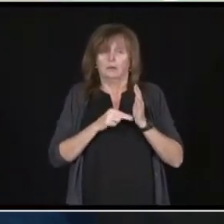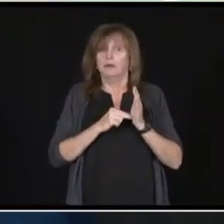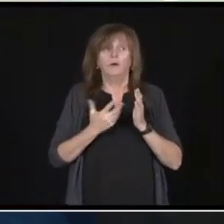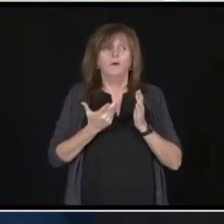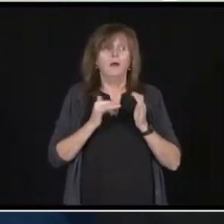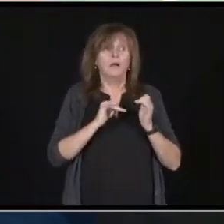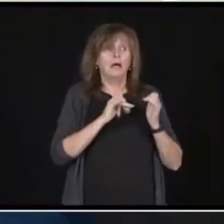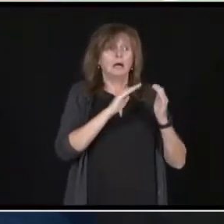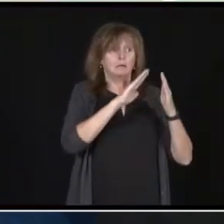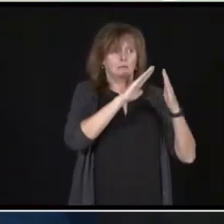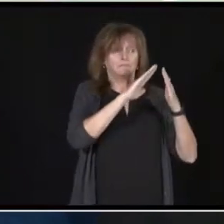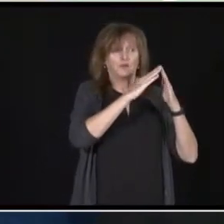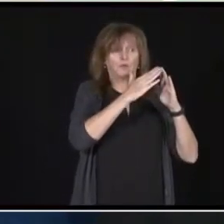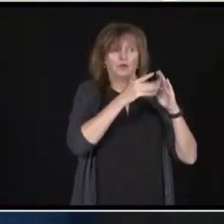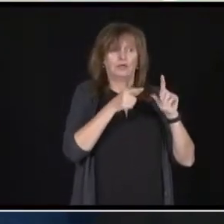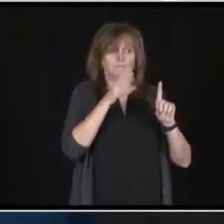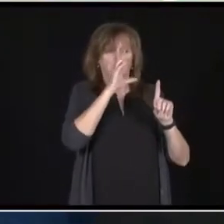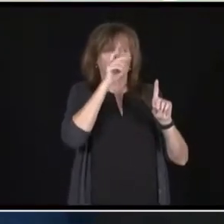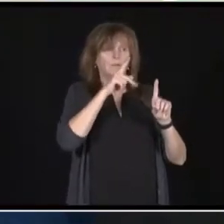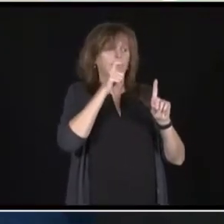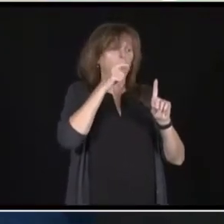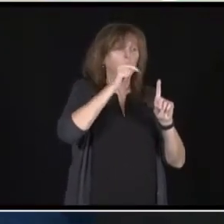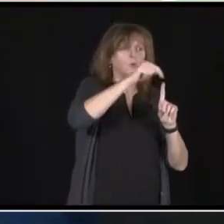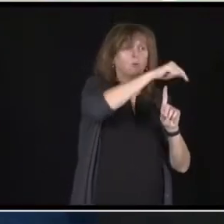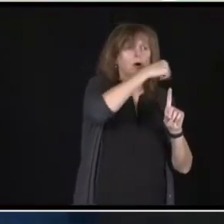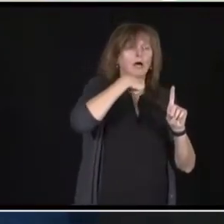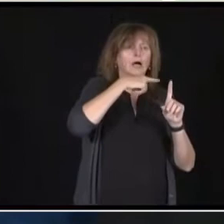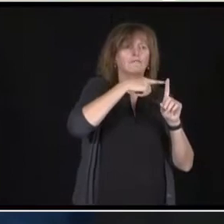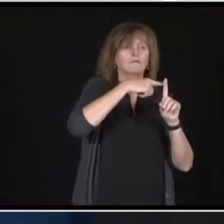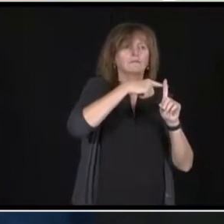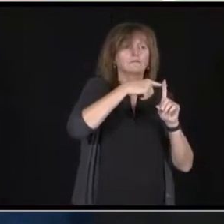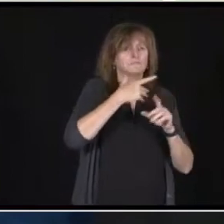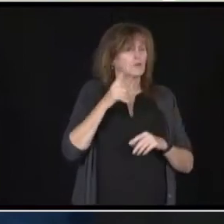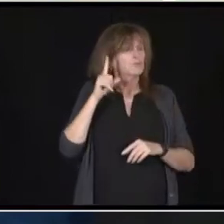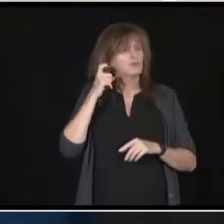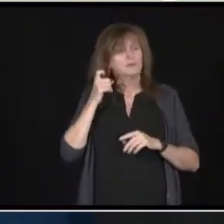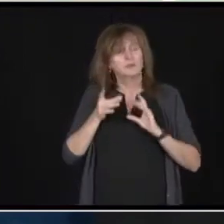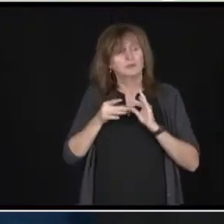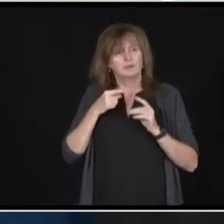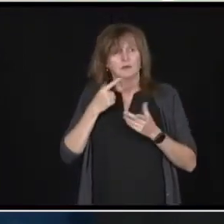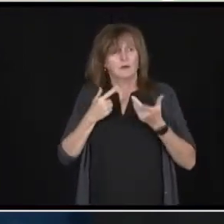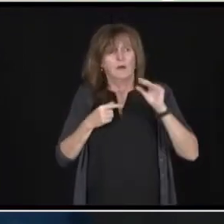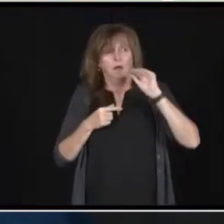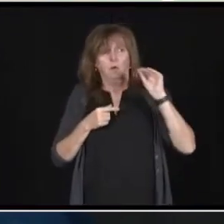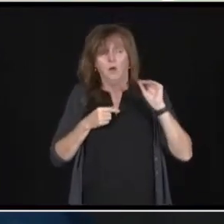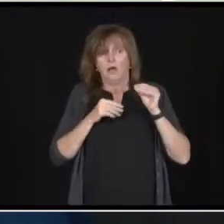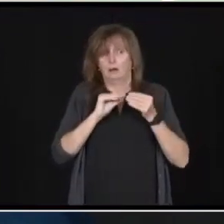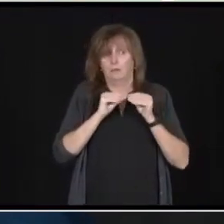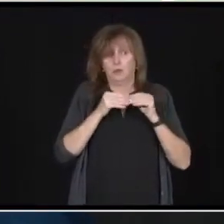And it is a warning sign that they need to be looking for cases. And doing more preventive measures.